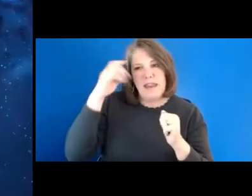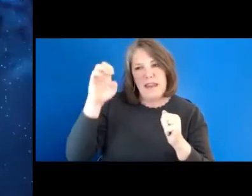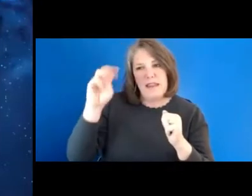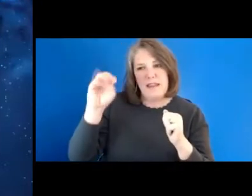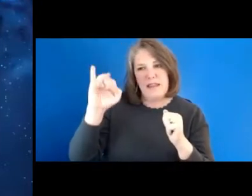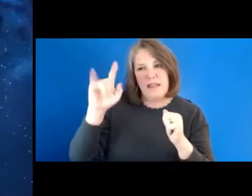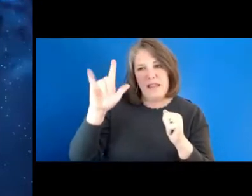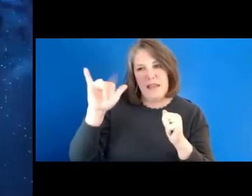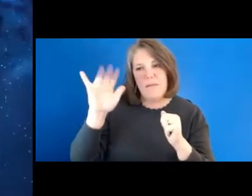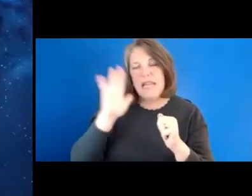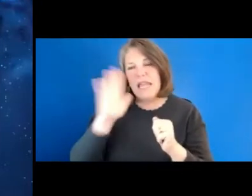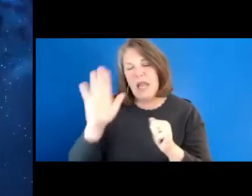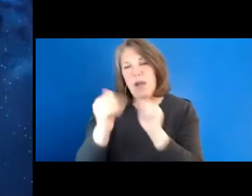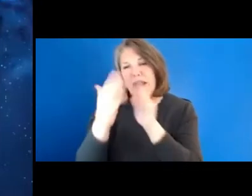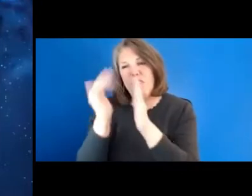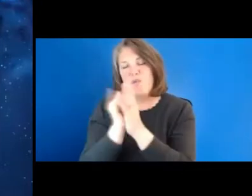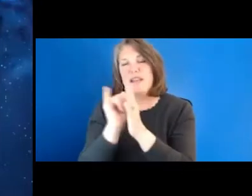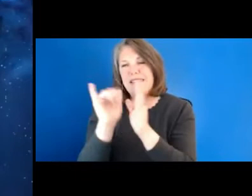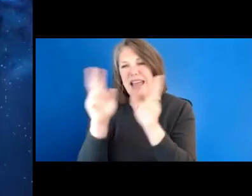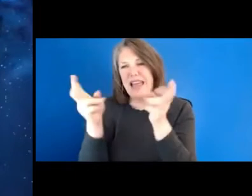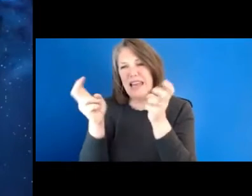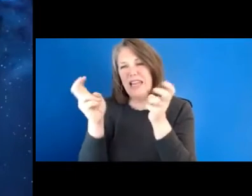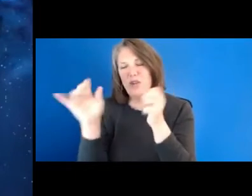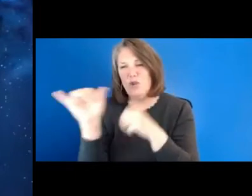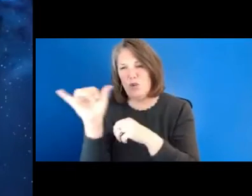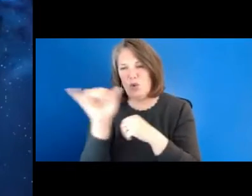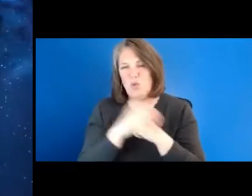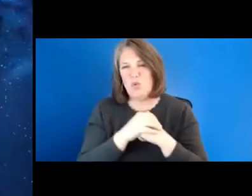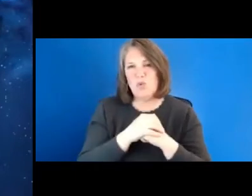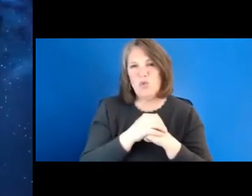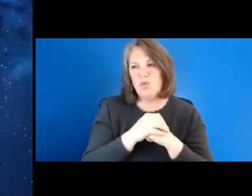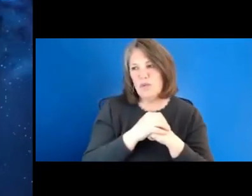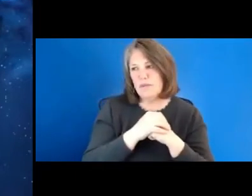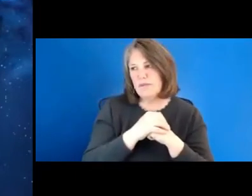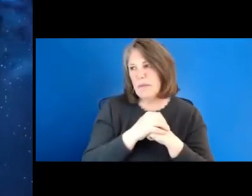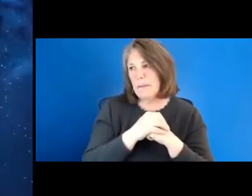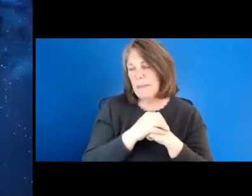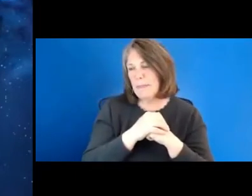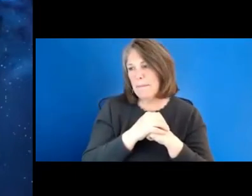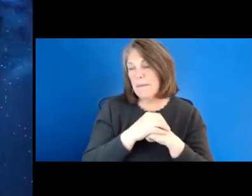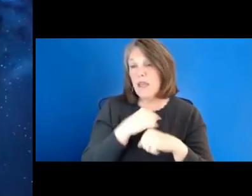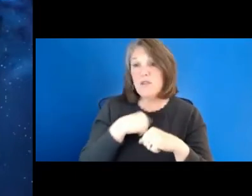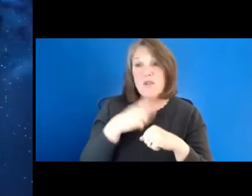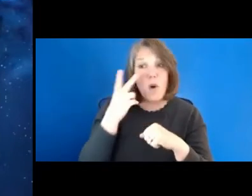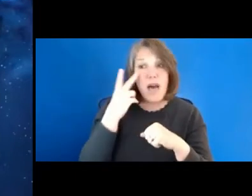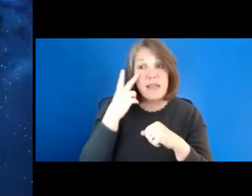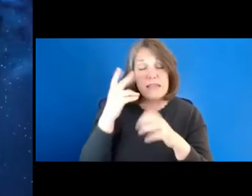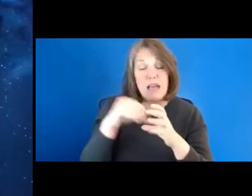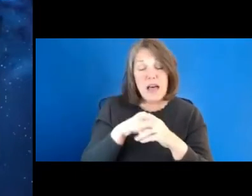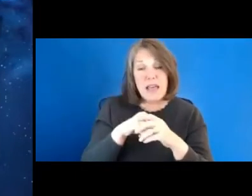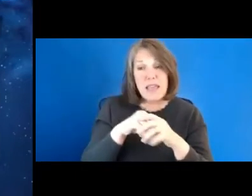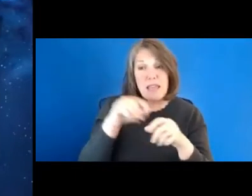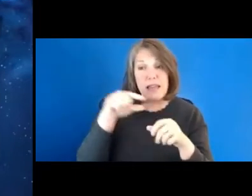address that kind of issue, too. 17:03:47 So I saw on the Q&A, and I should